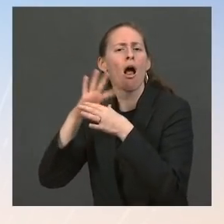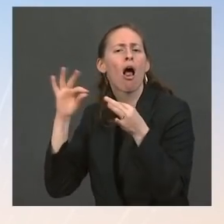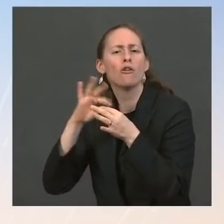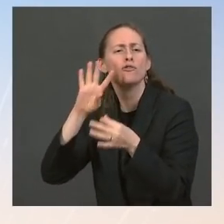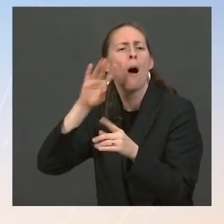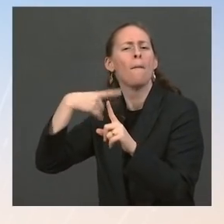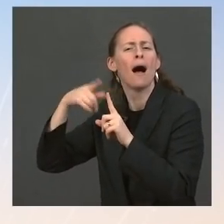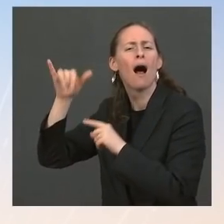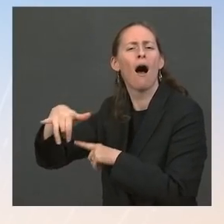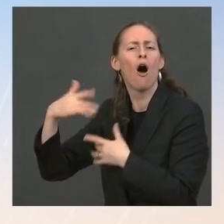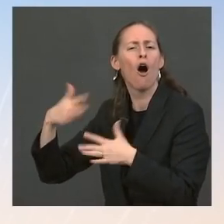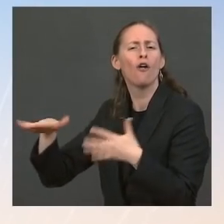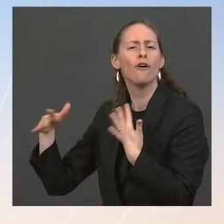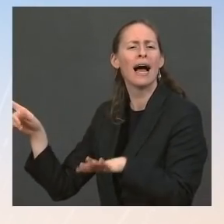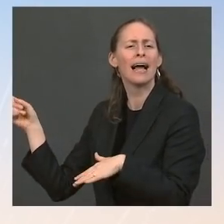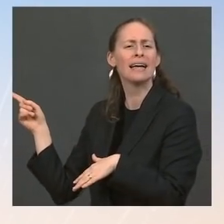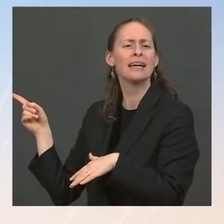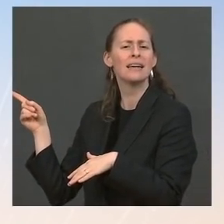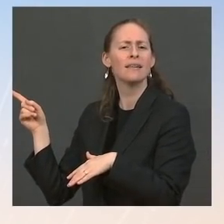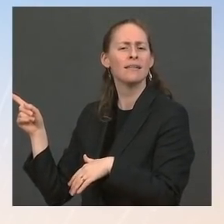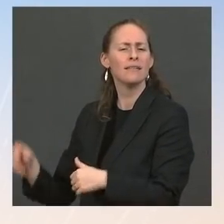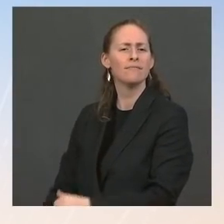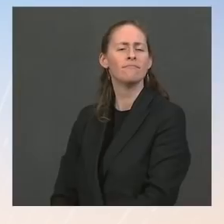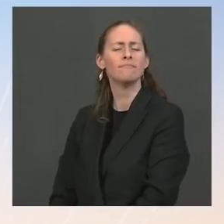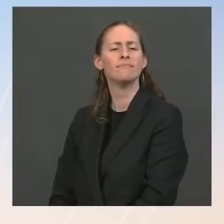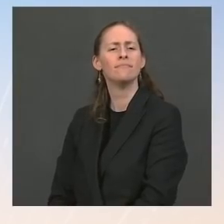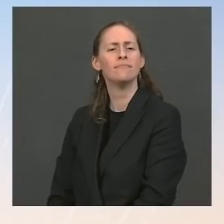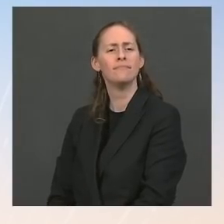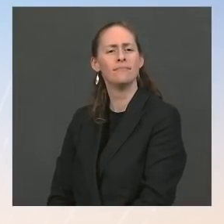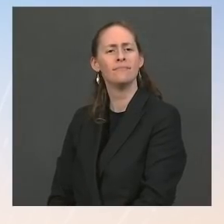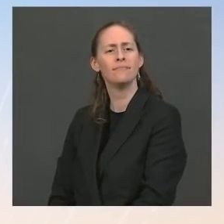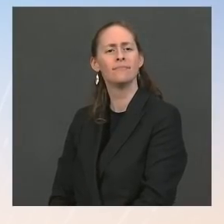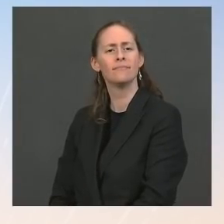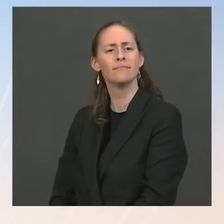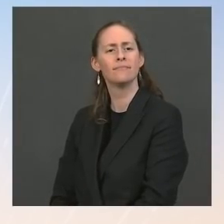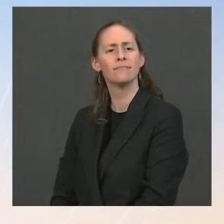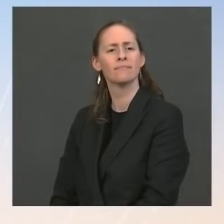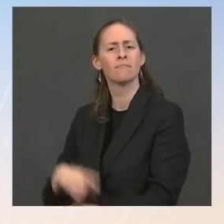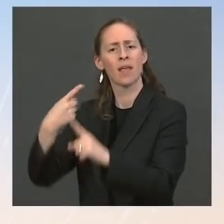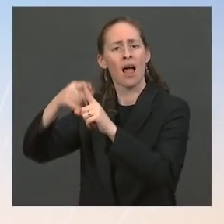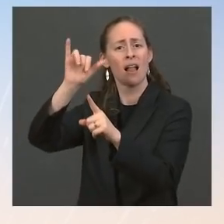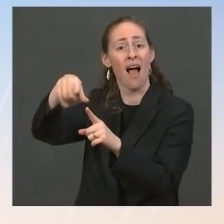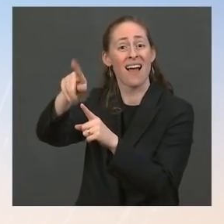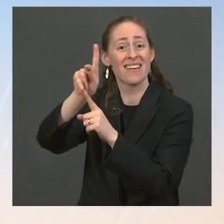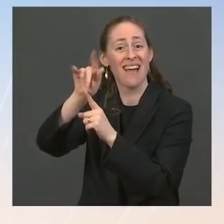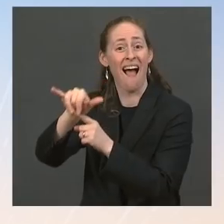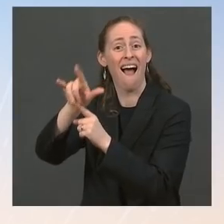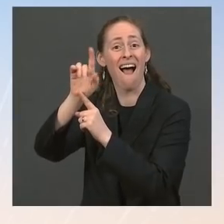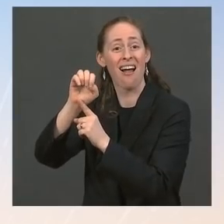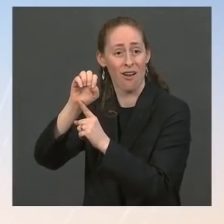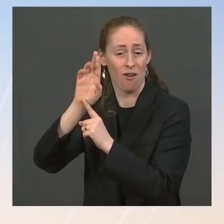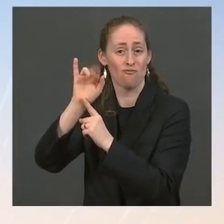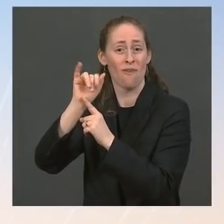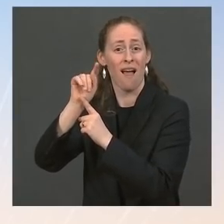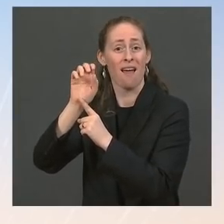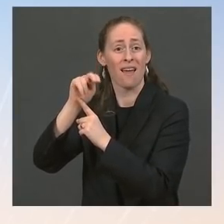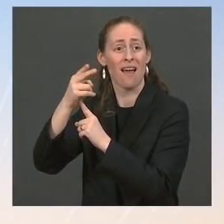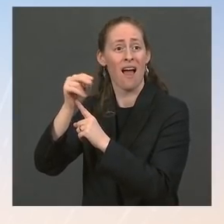Kyle Rittenhouse's mom came out saying that the President defamed her son and that claims -- she claims that when the President suggested